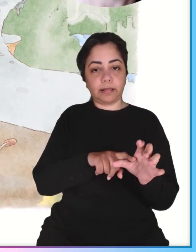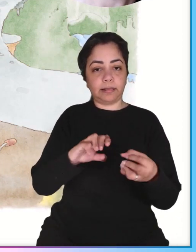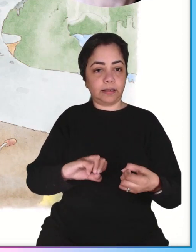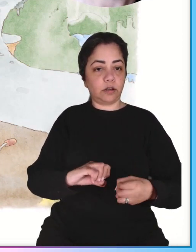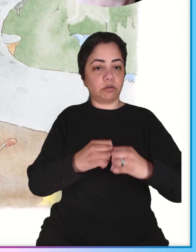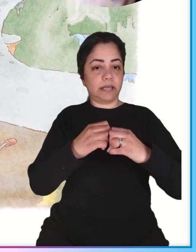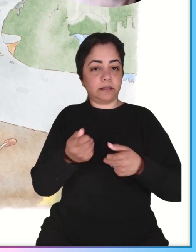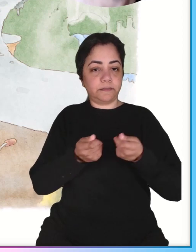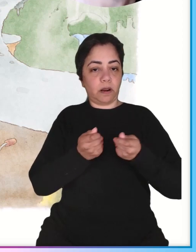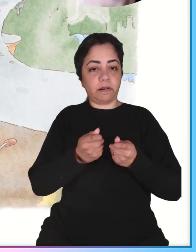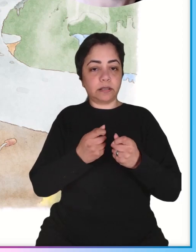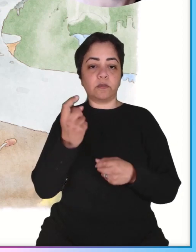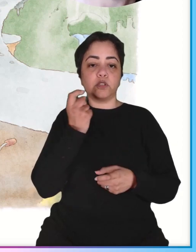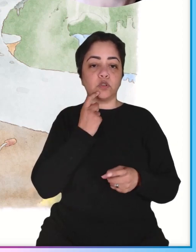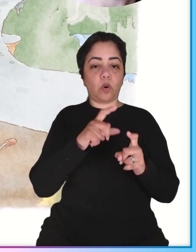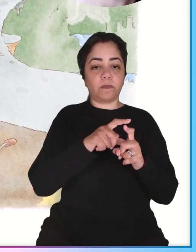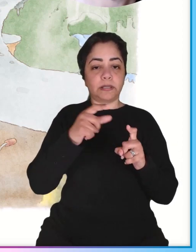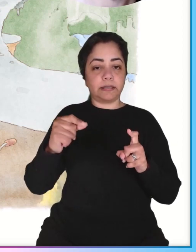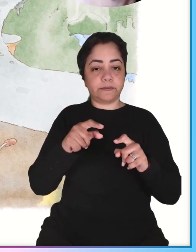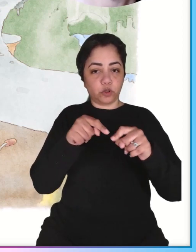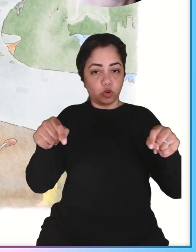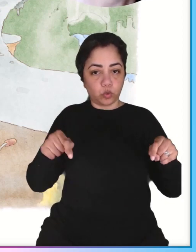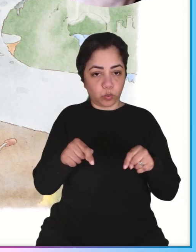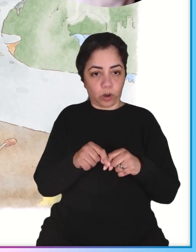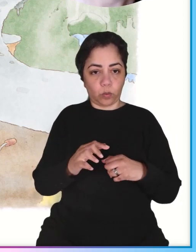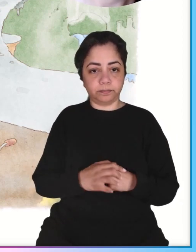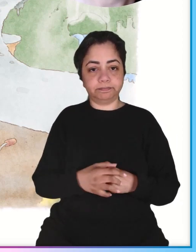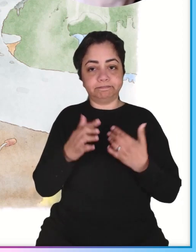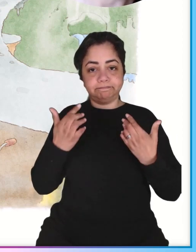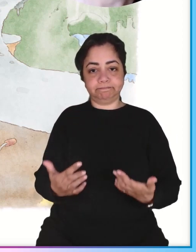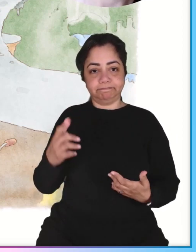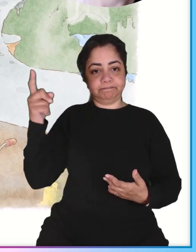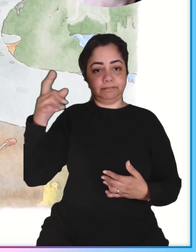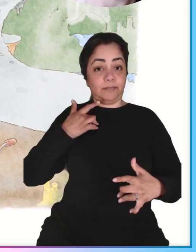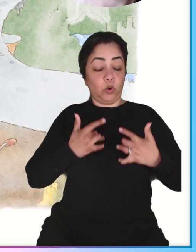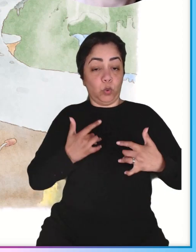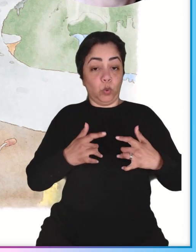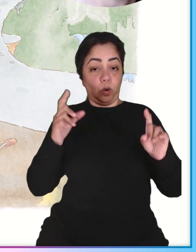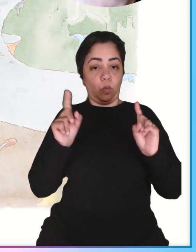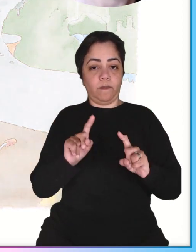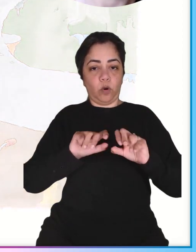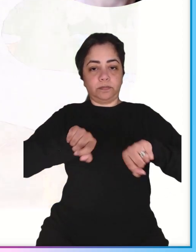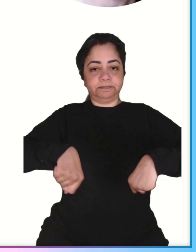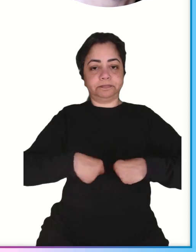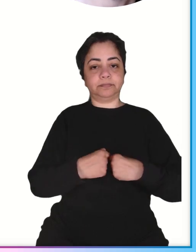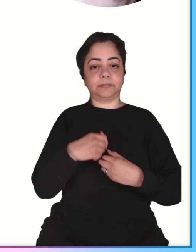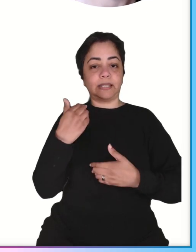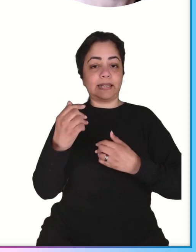Today I am excited to be sharing a quick overview of the accessibility of our game,